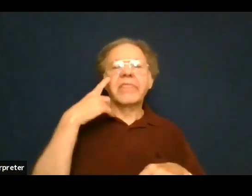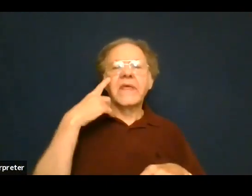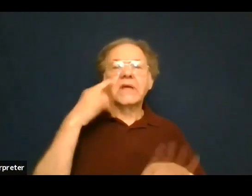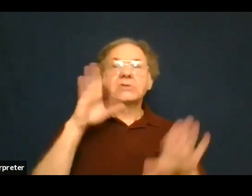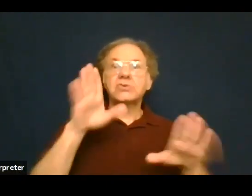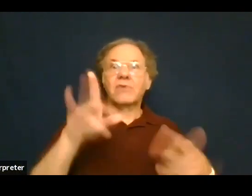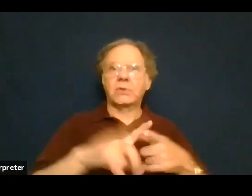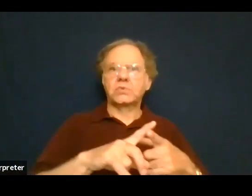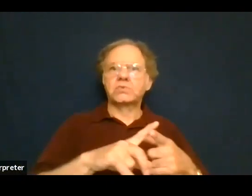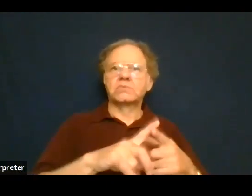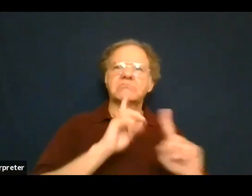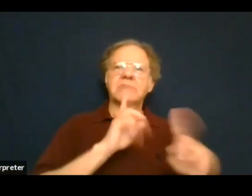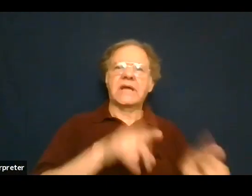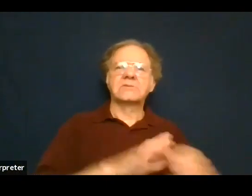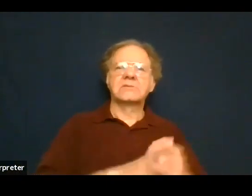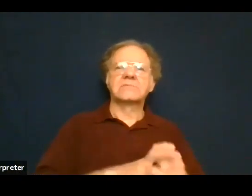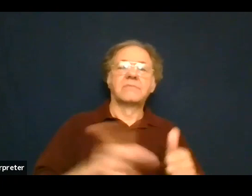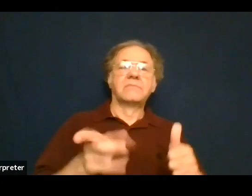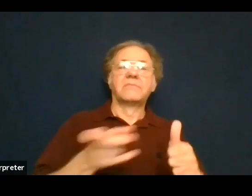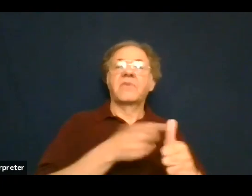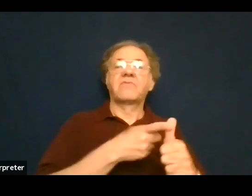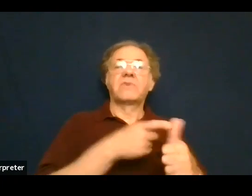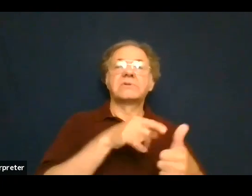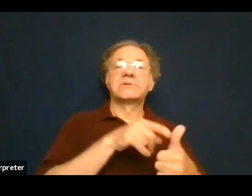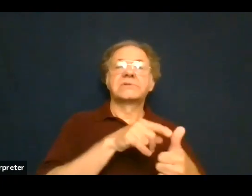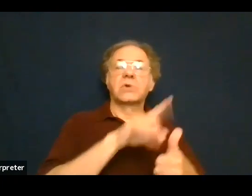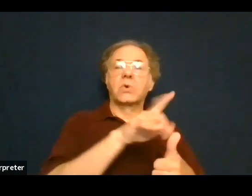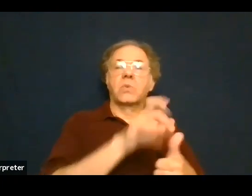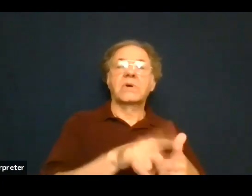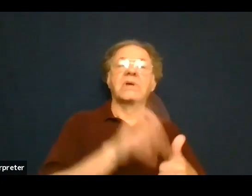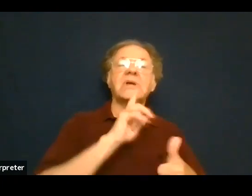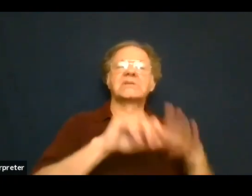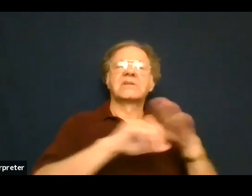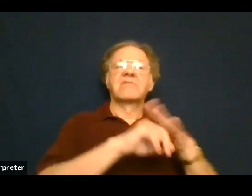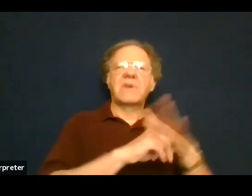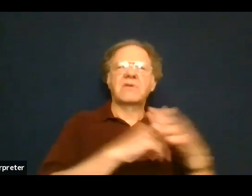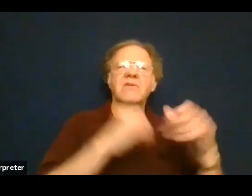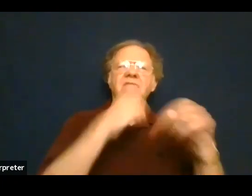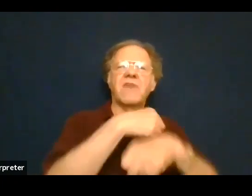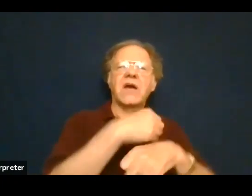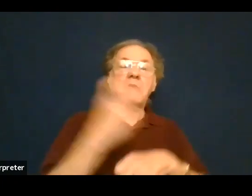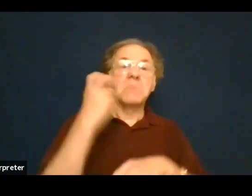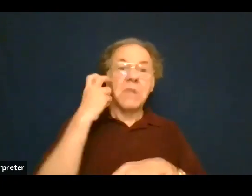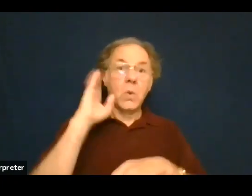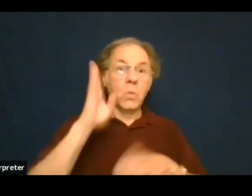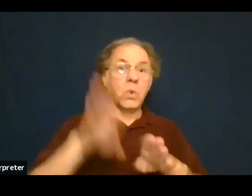The first one is, is the Foundation Fighting Blindness going to open access to free genetic testing